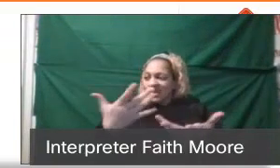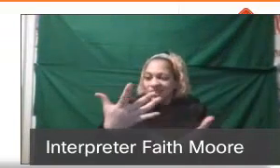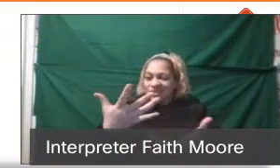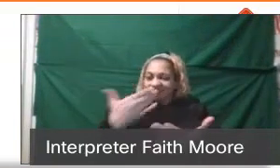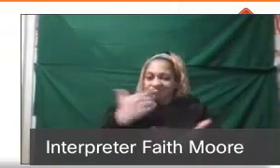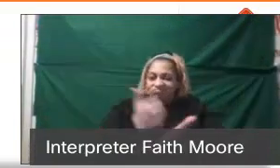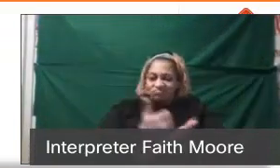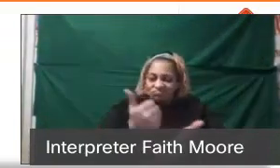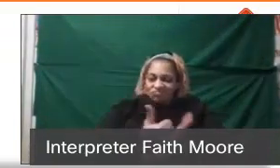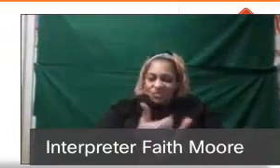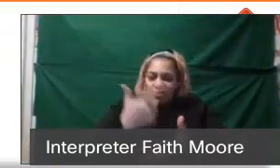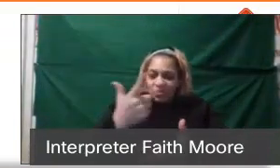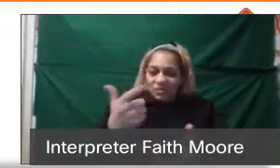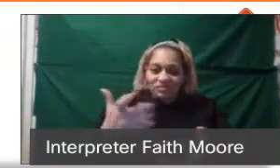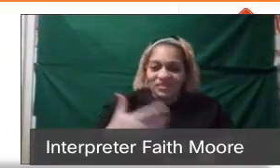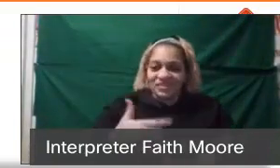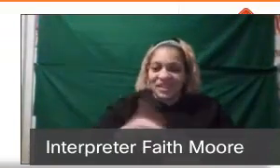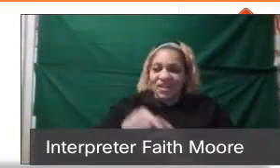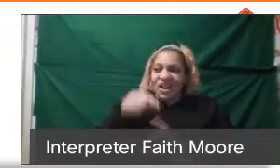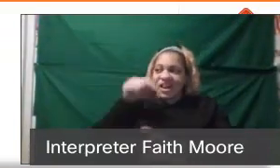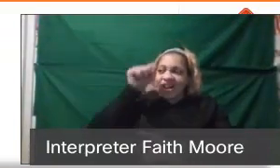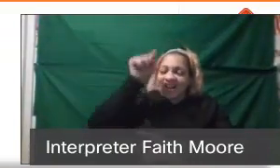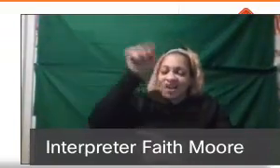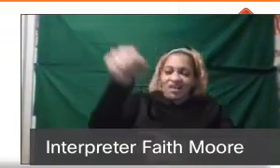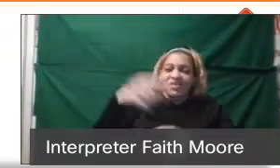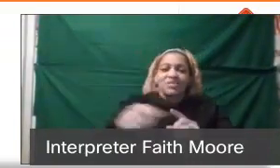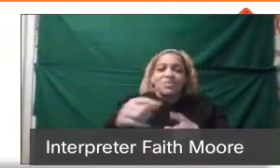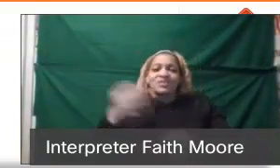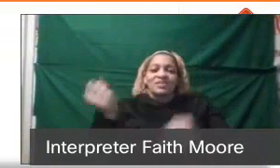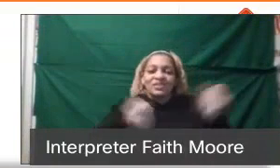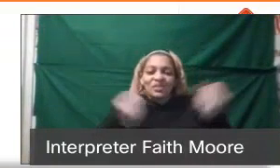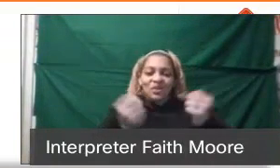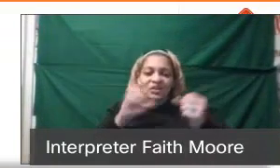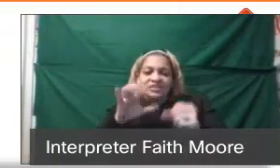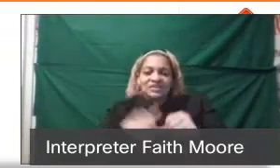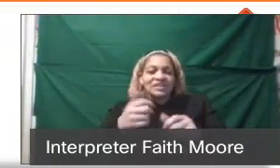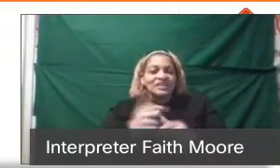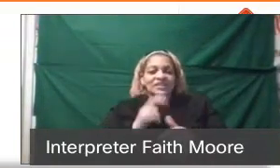Don't have to deflect very much to make this turn. And can still maintain a high rate of speed.